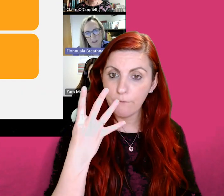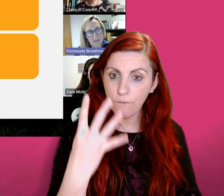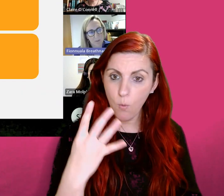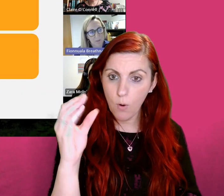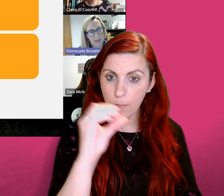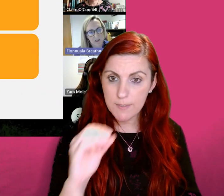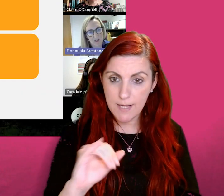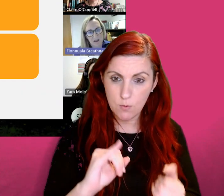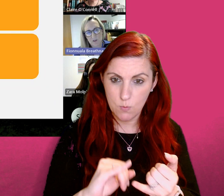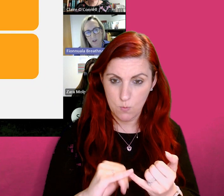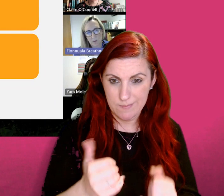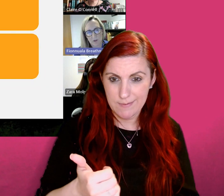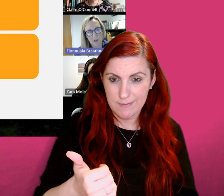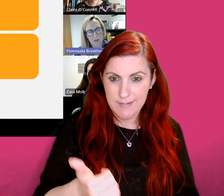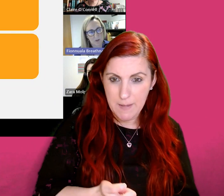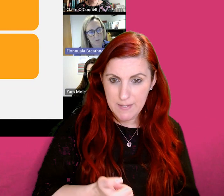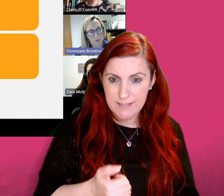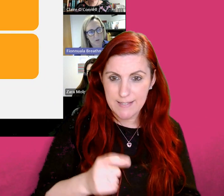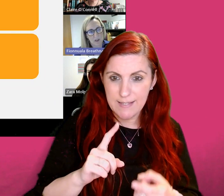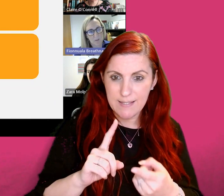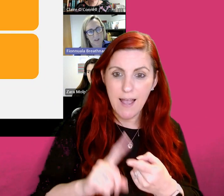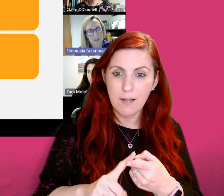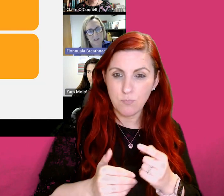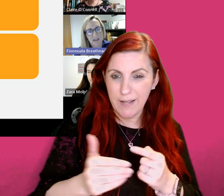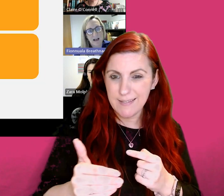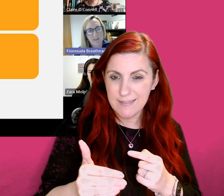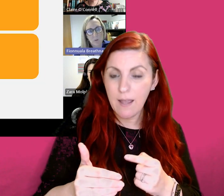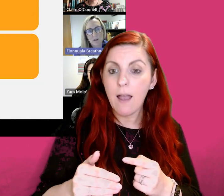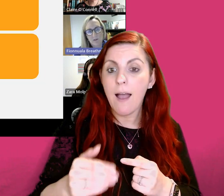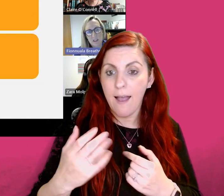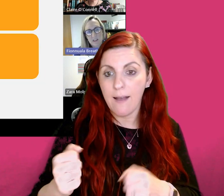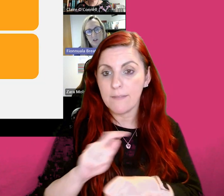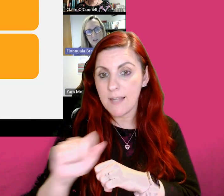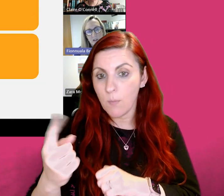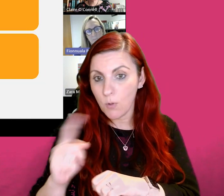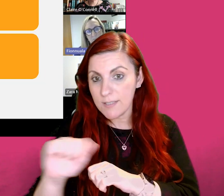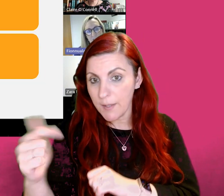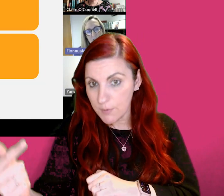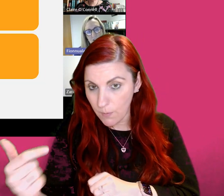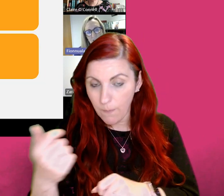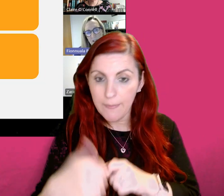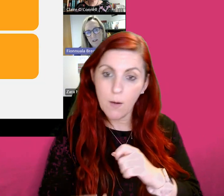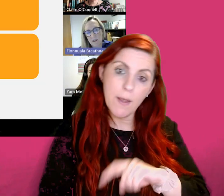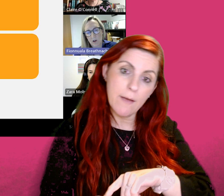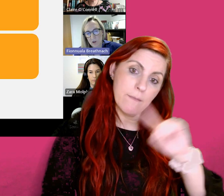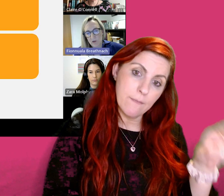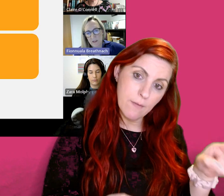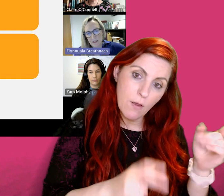in pregnancy population have type 1 or type type 2 diabetes and then we have an additional 1300